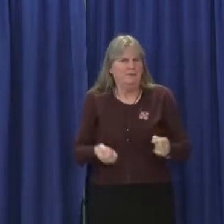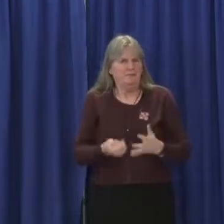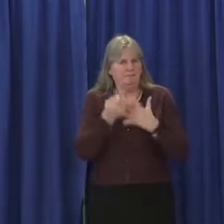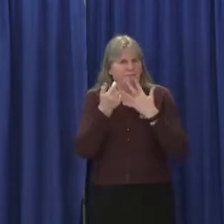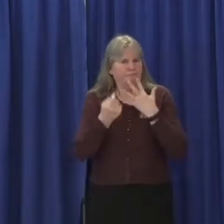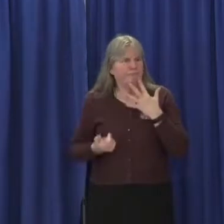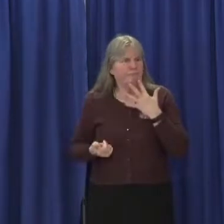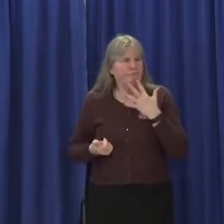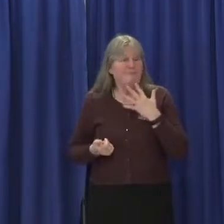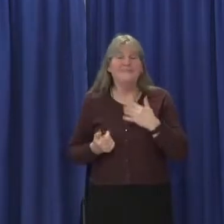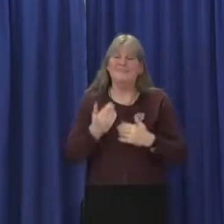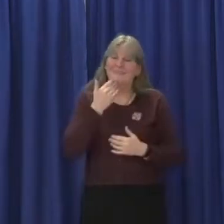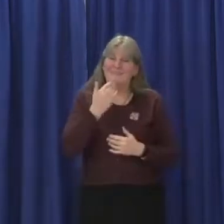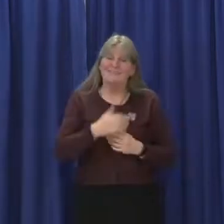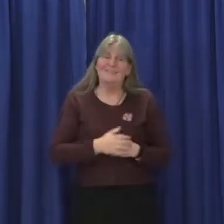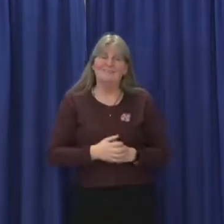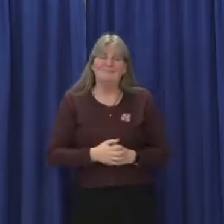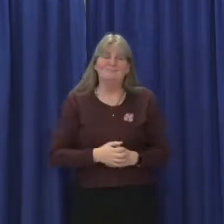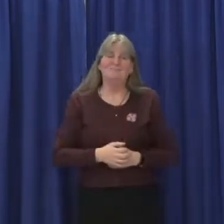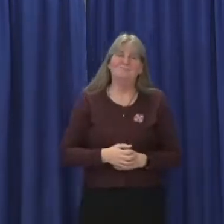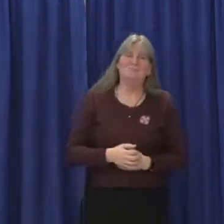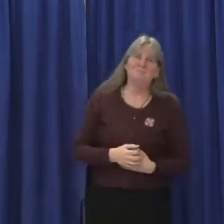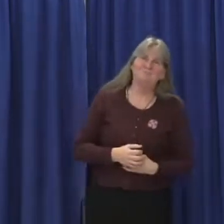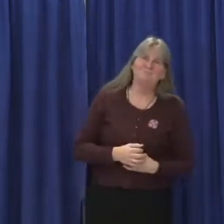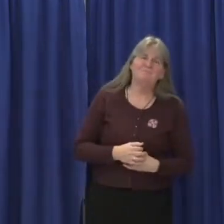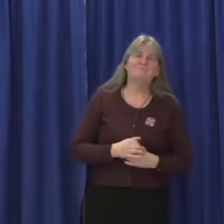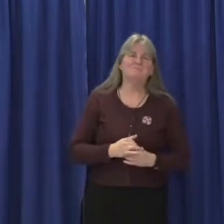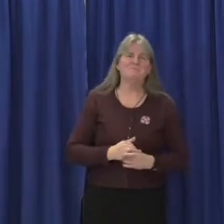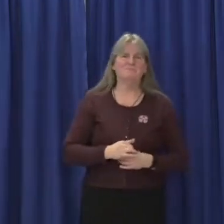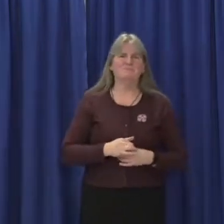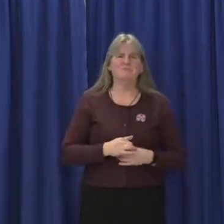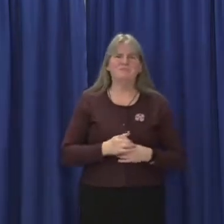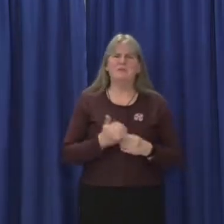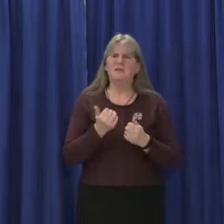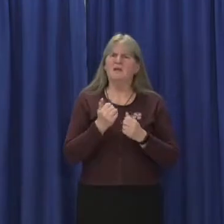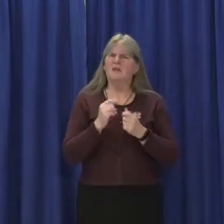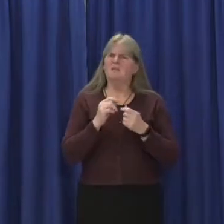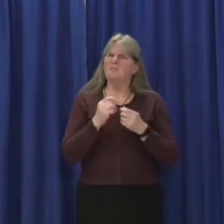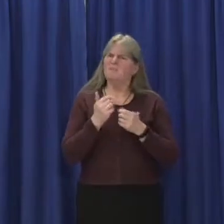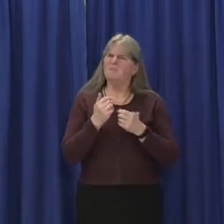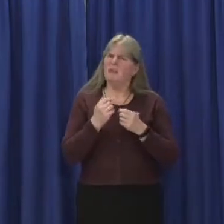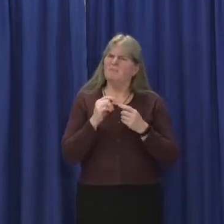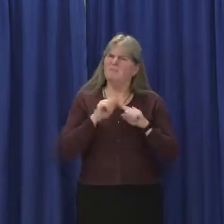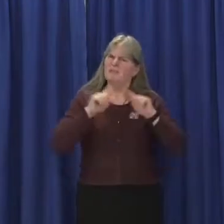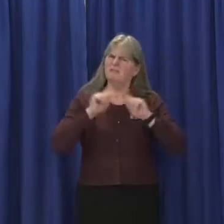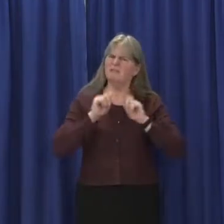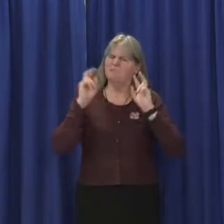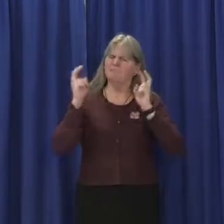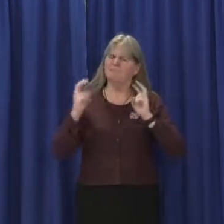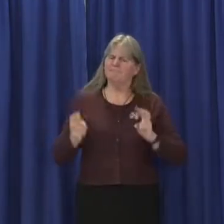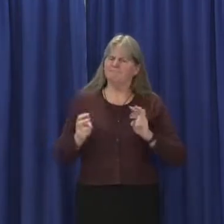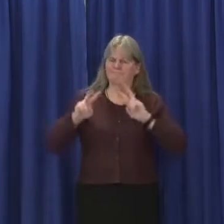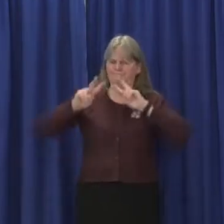> Thanks for the question. So, we look at a number of factors, whether we're recommending-- whether I'm